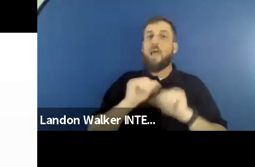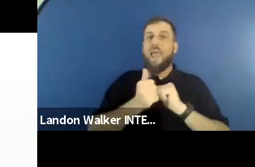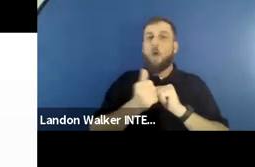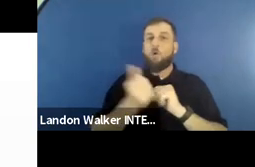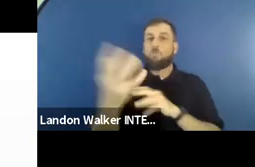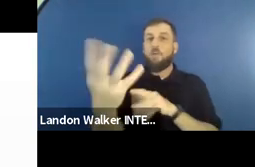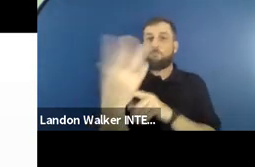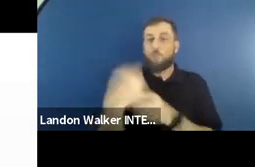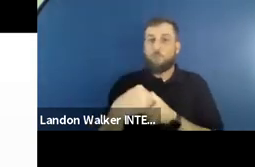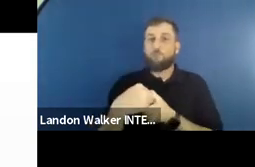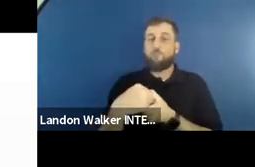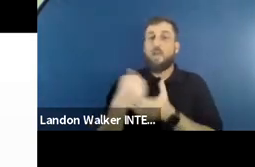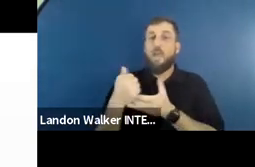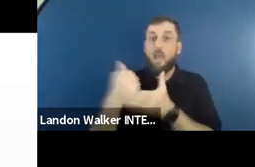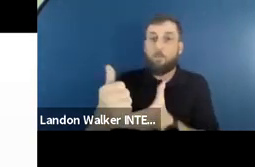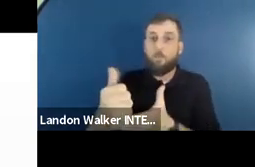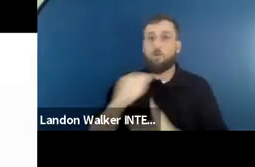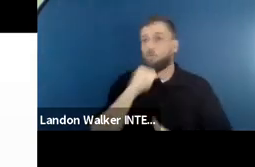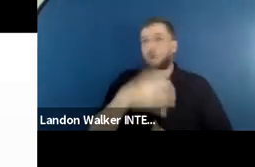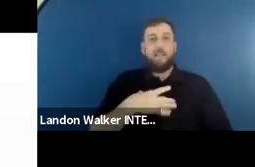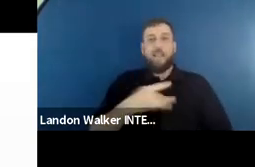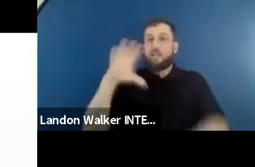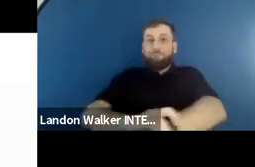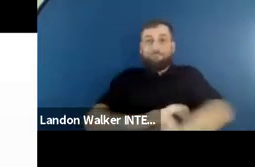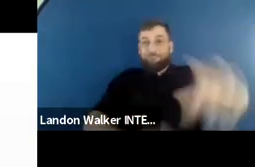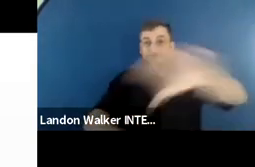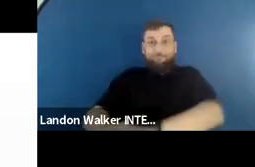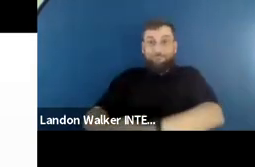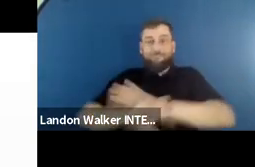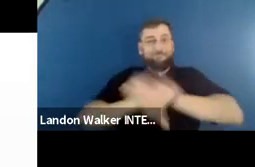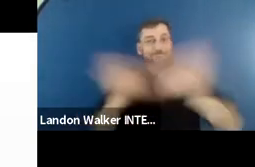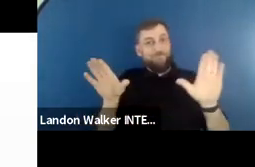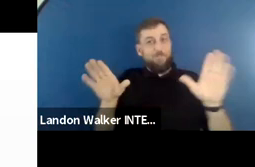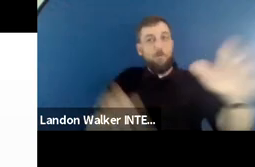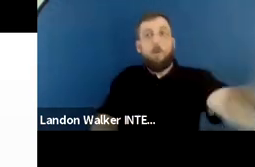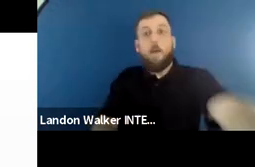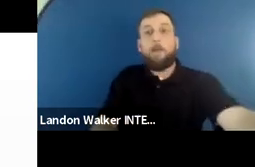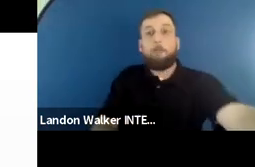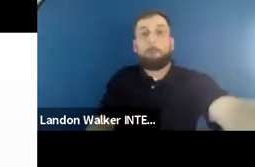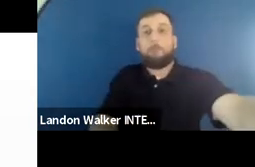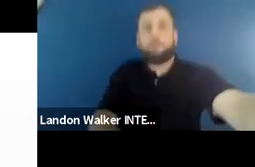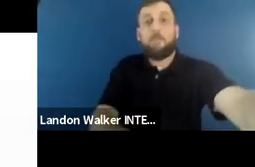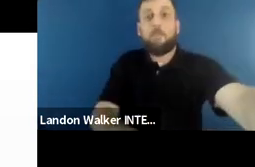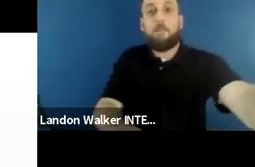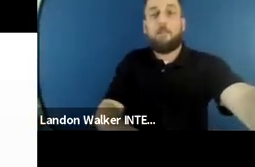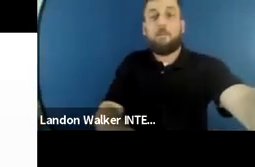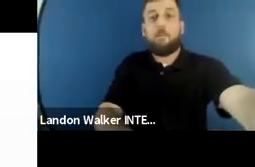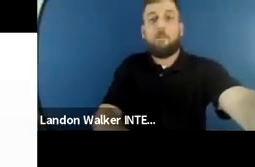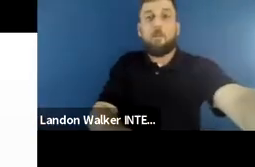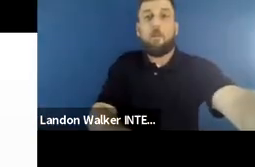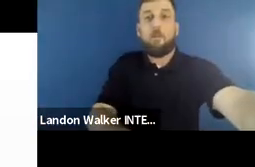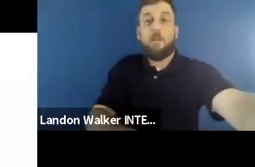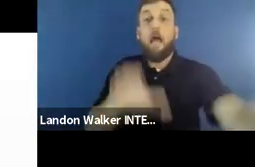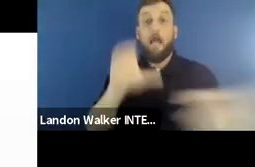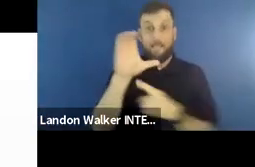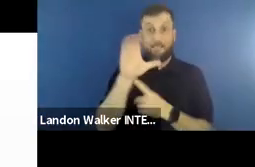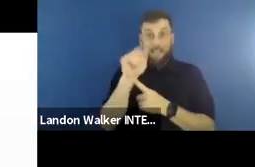Because we don't like to use seclusion and restraint, although we can we don't like to use it because that means that is a fail on our part if we do have to use that.